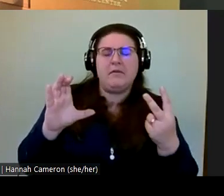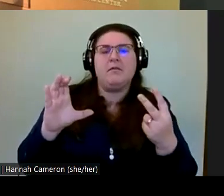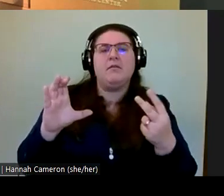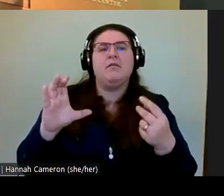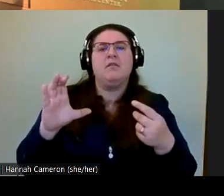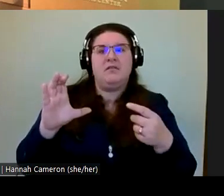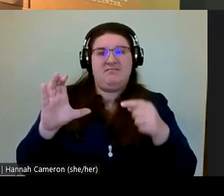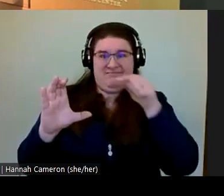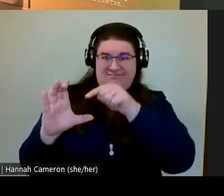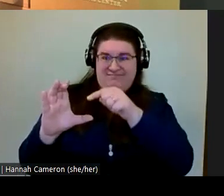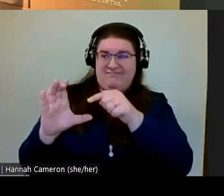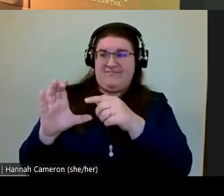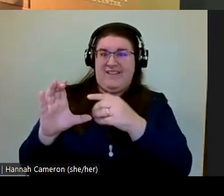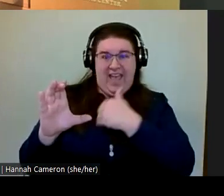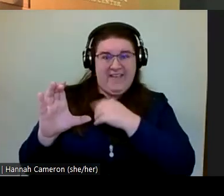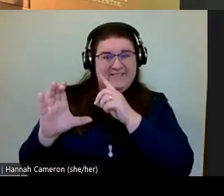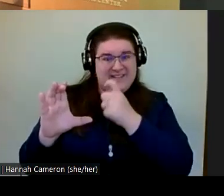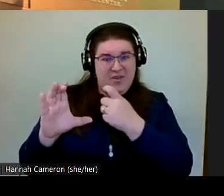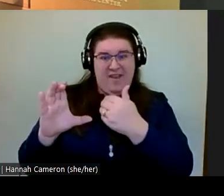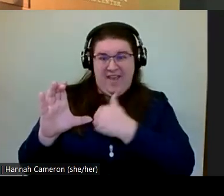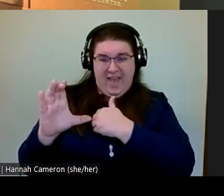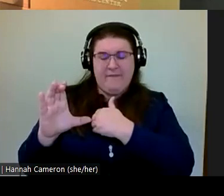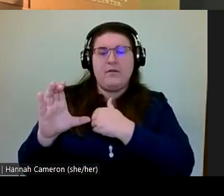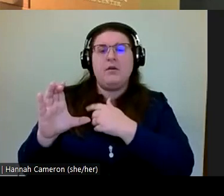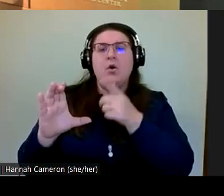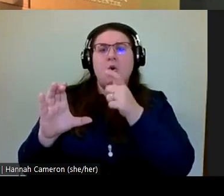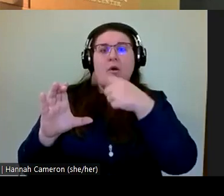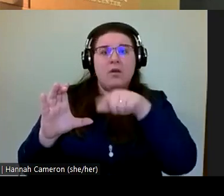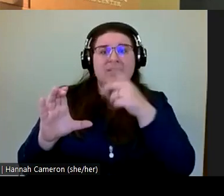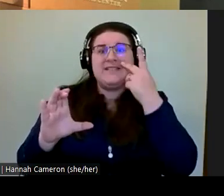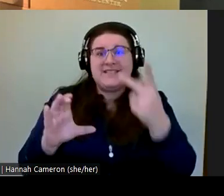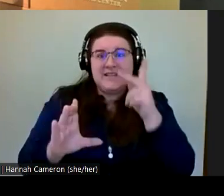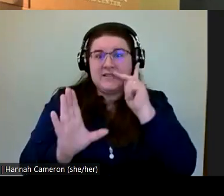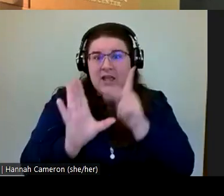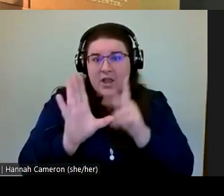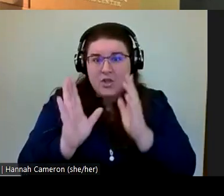a psychiatrist at least once in the next 12 months and I have to show this to people in my department